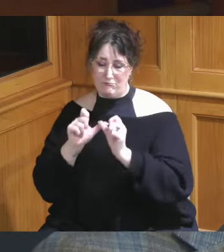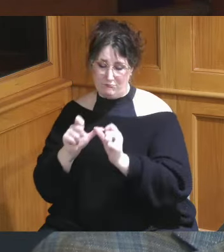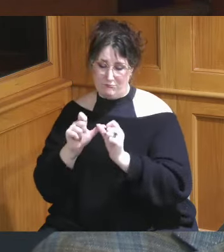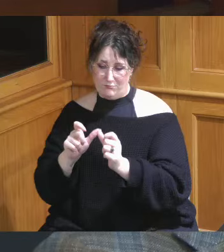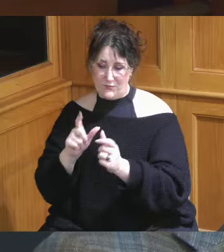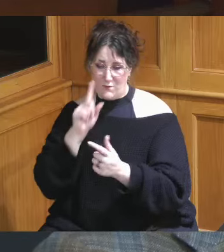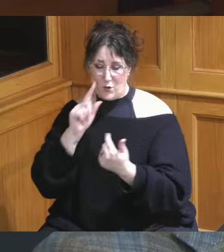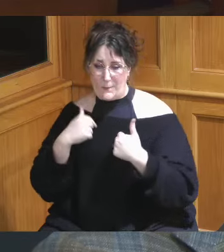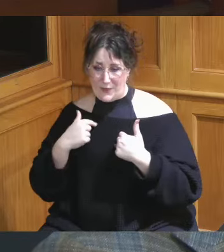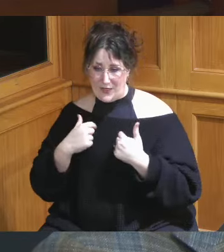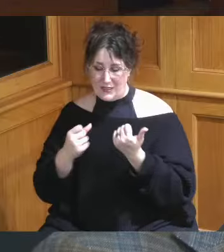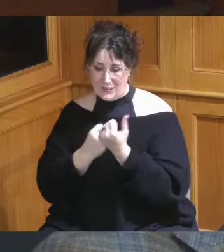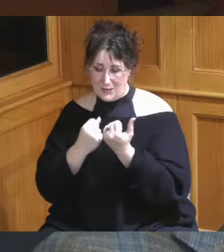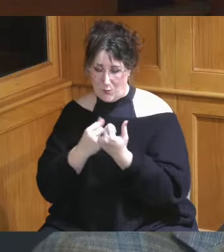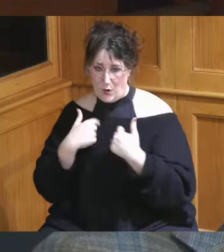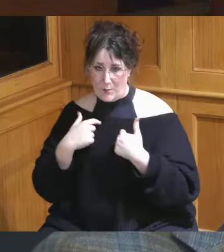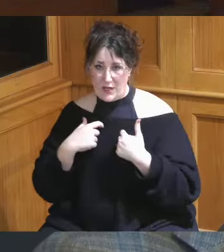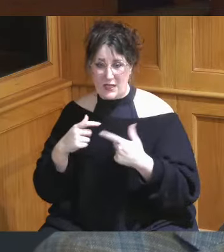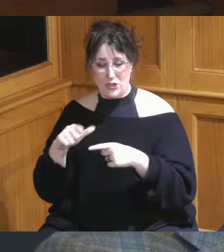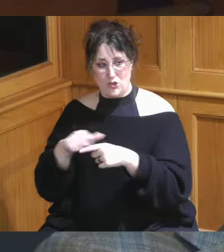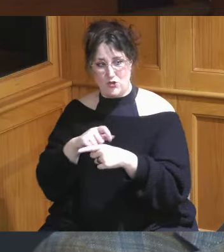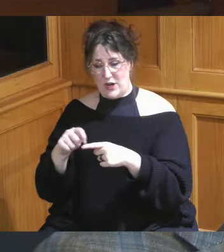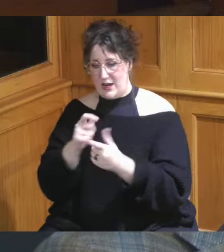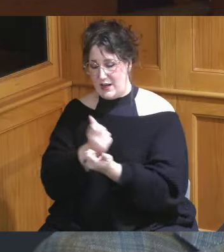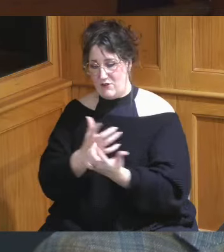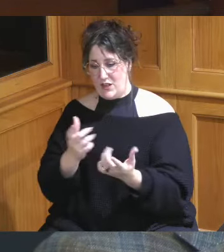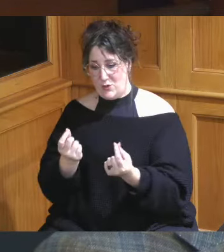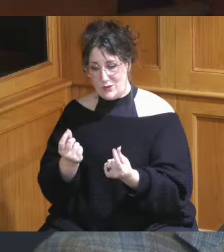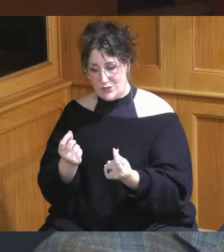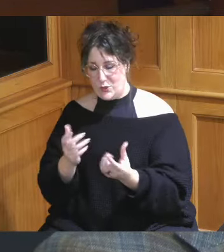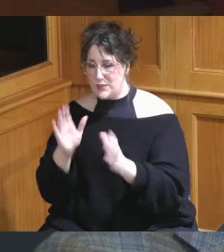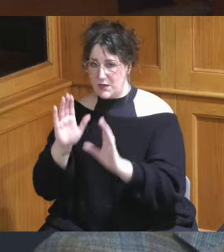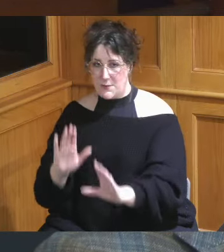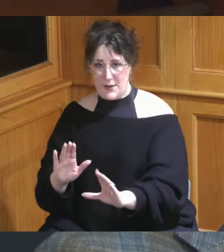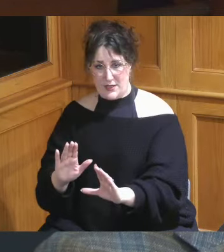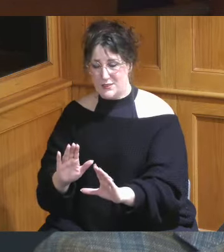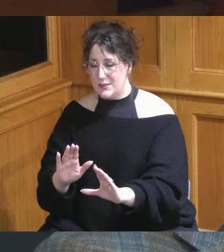I said it's been great with the training because he knows what to do and he's been in all of these